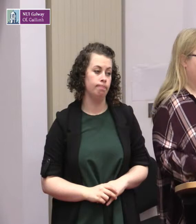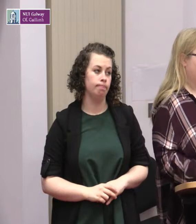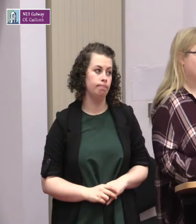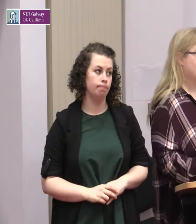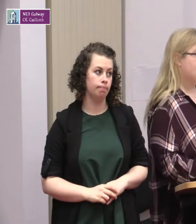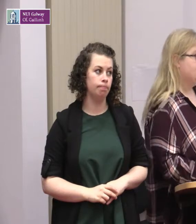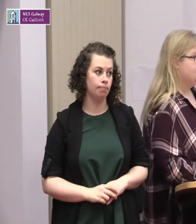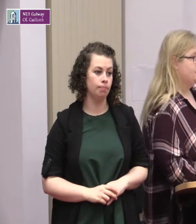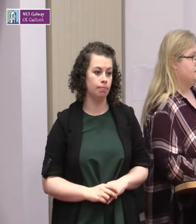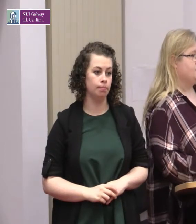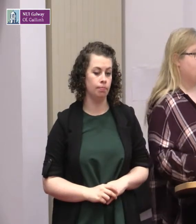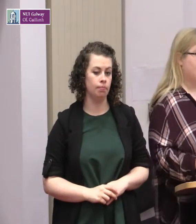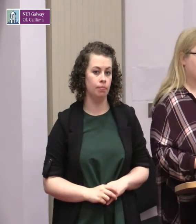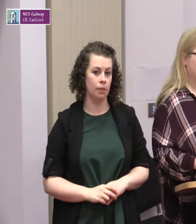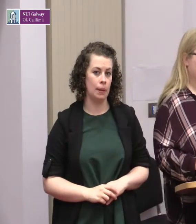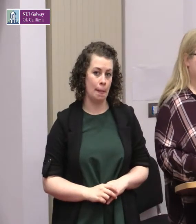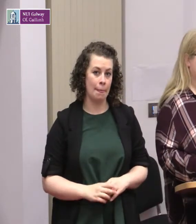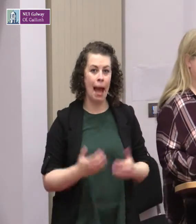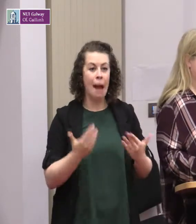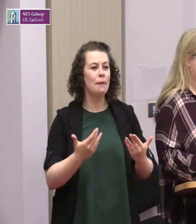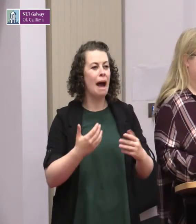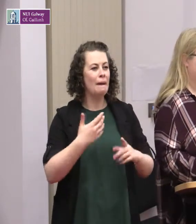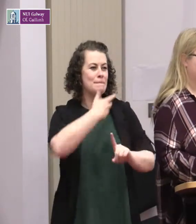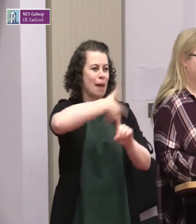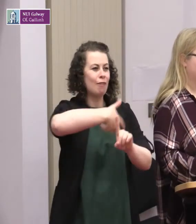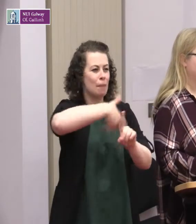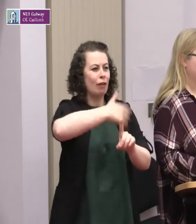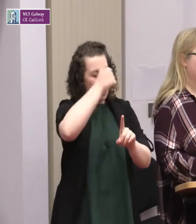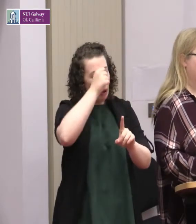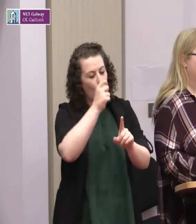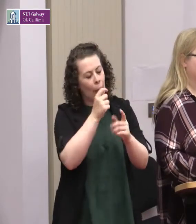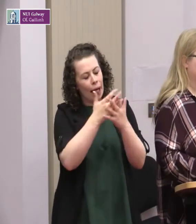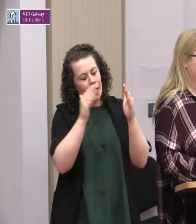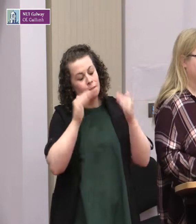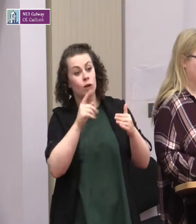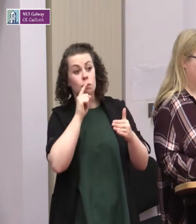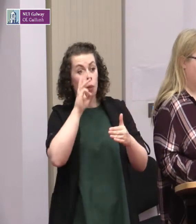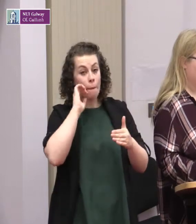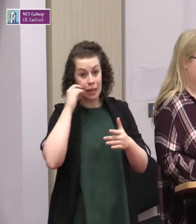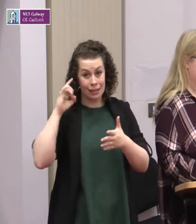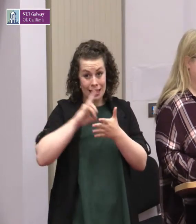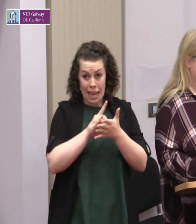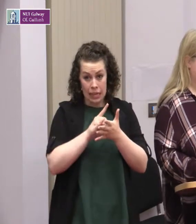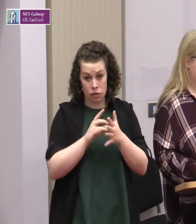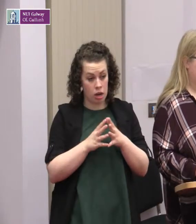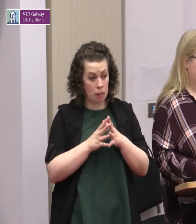The background to this is, and I'm giving a lot of background, but there is a big back story to what happened here.